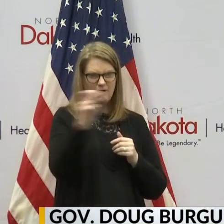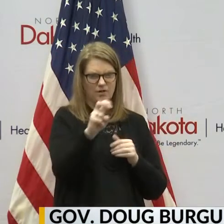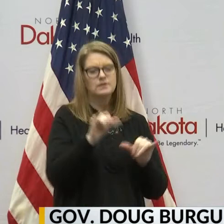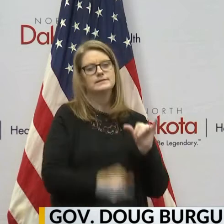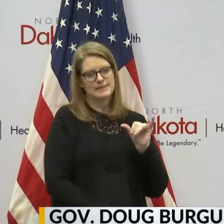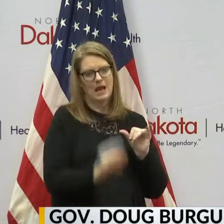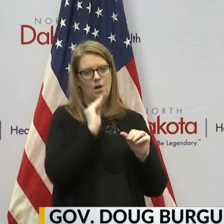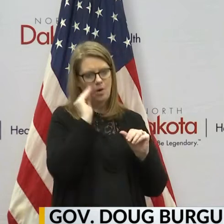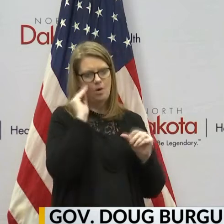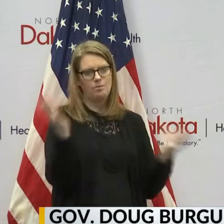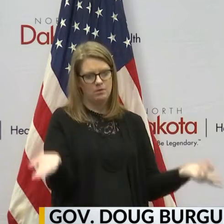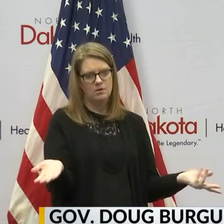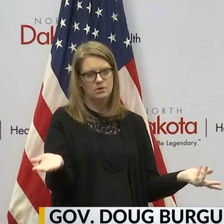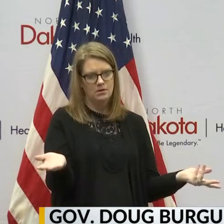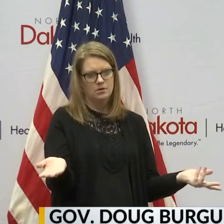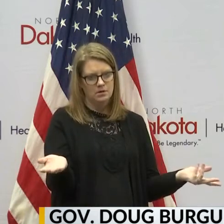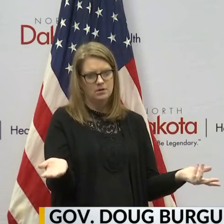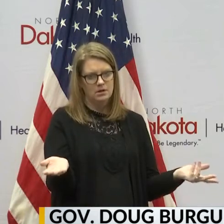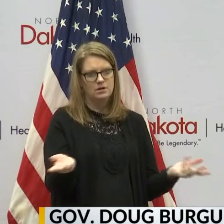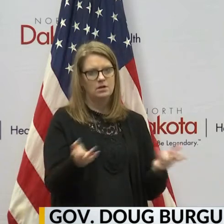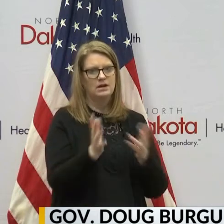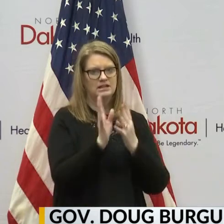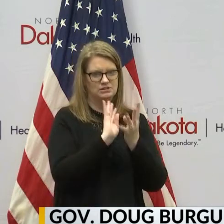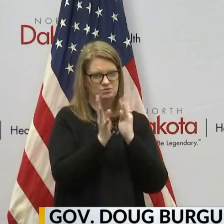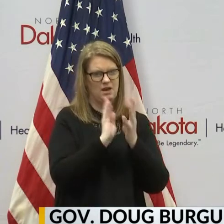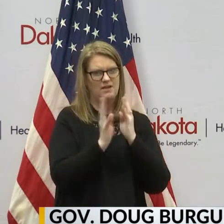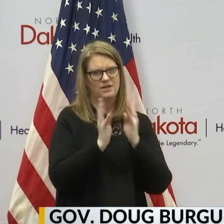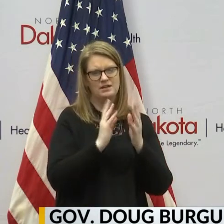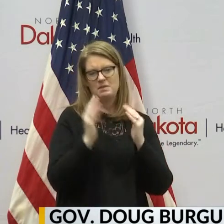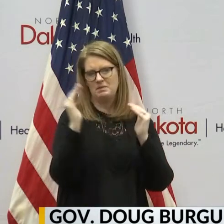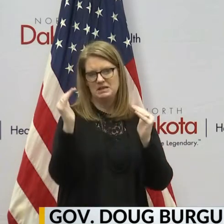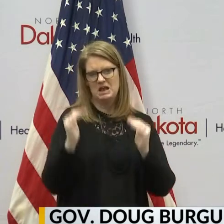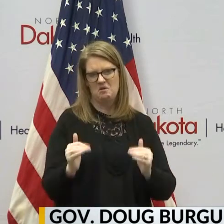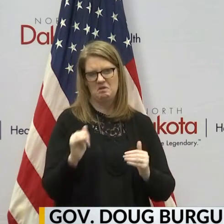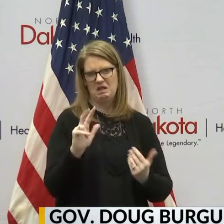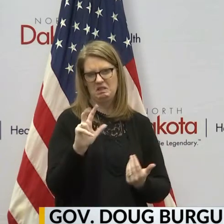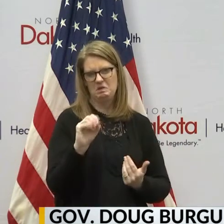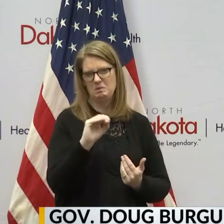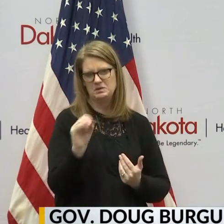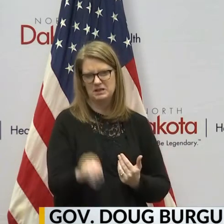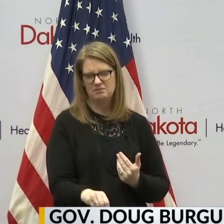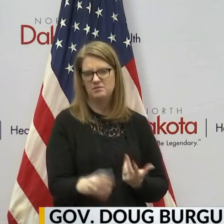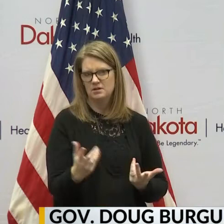TRAVEL. WE HAVE GOT SOME MONITORING INTERSTATES AS PART OF OUR